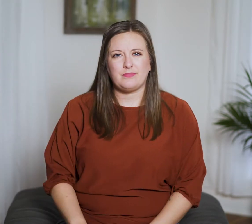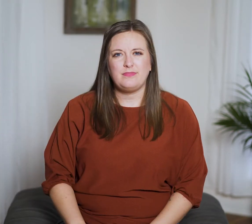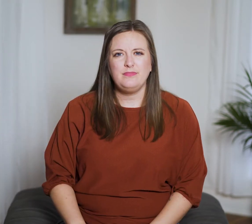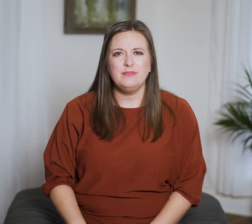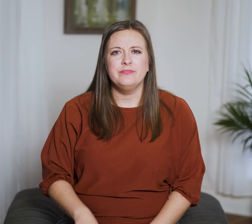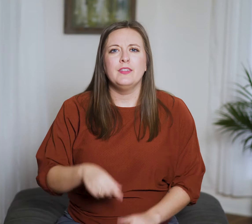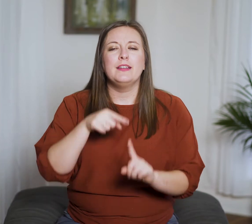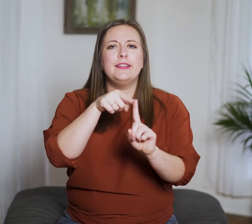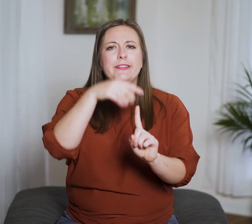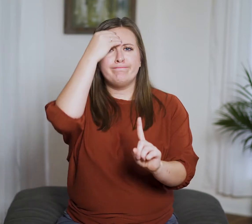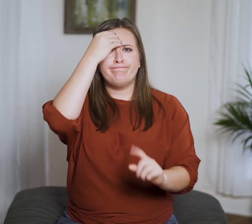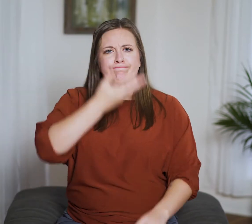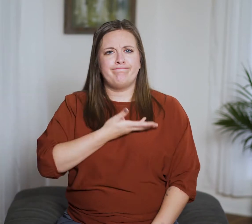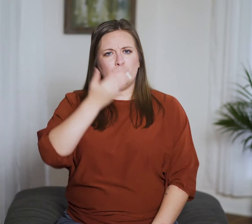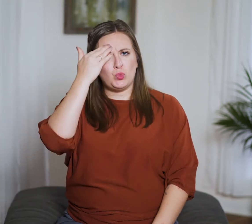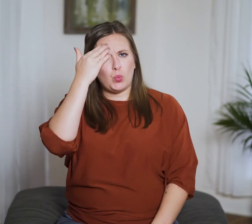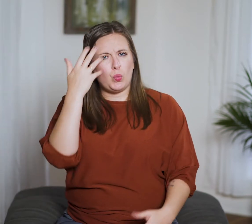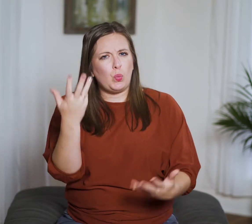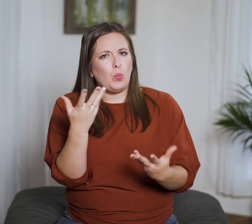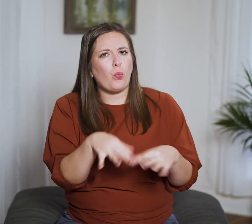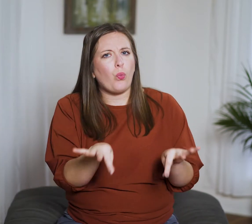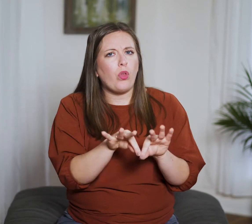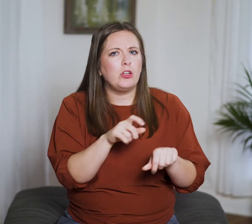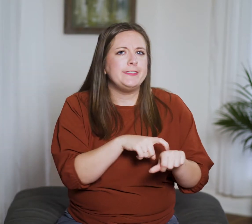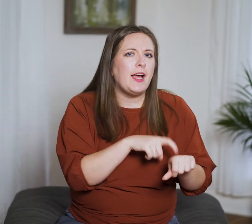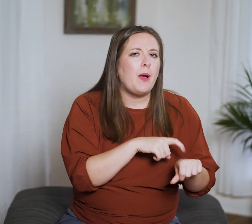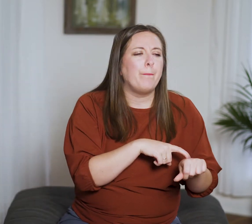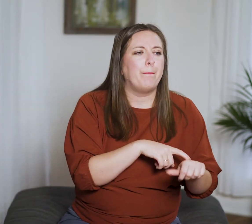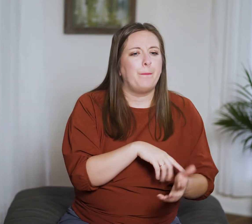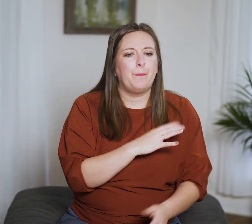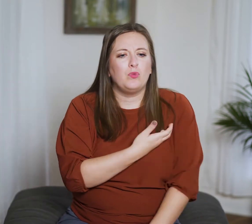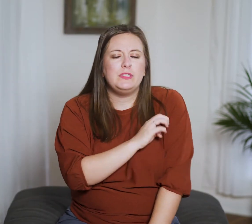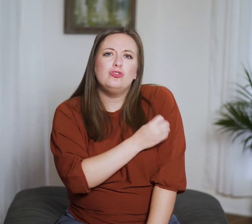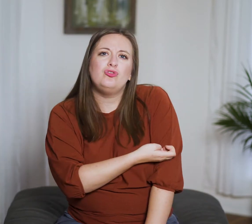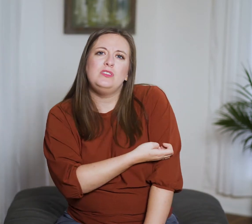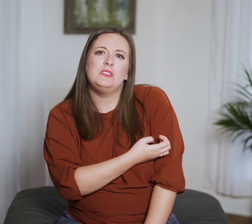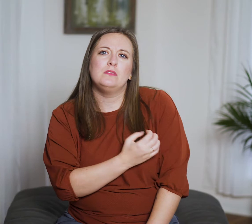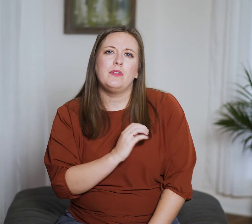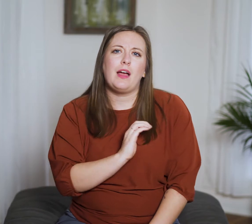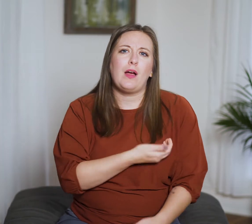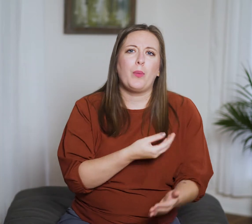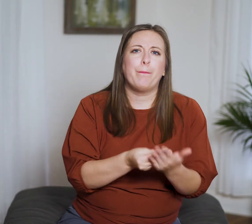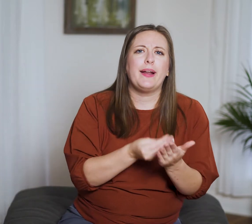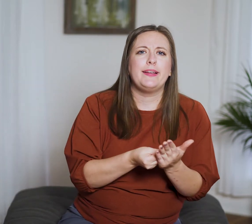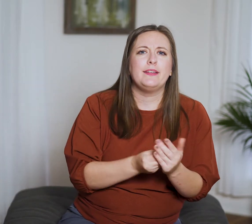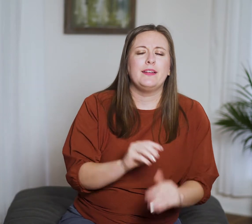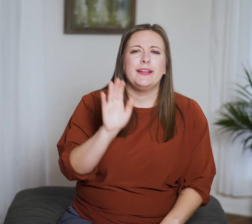He lets us know what’s worth our time, energy, and money.